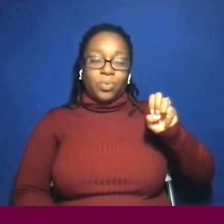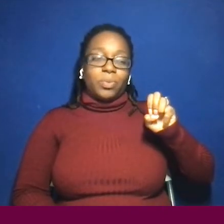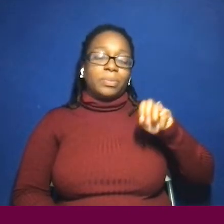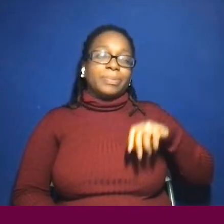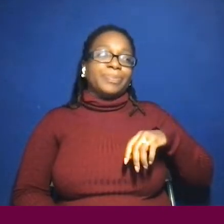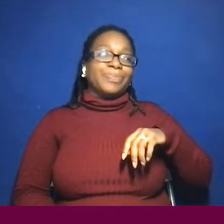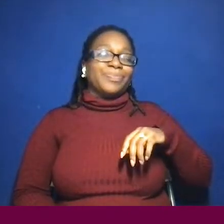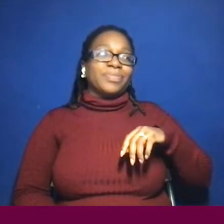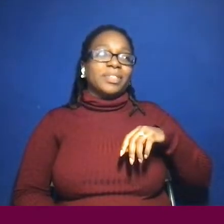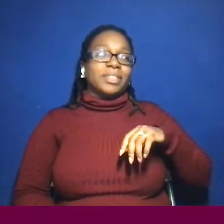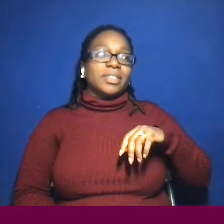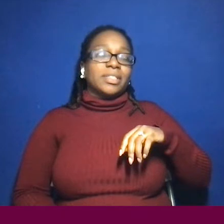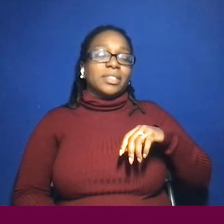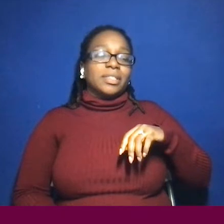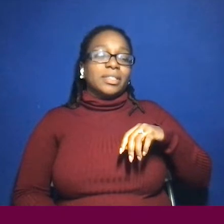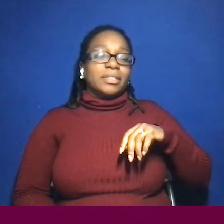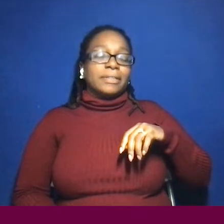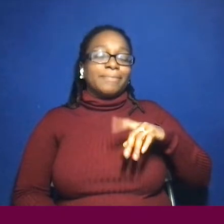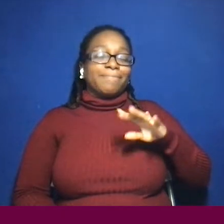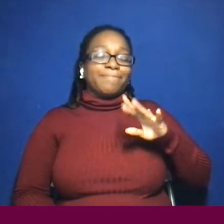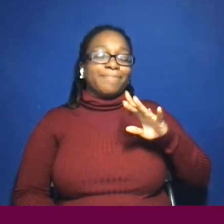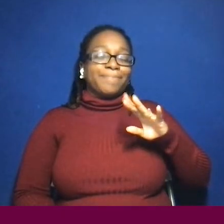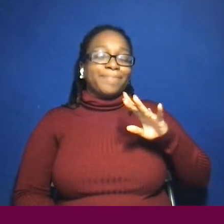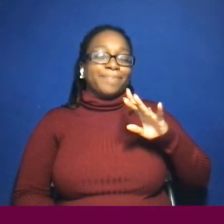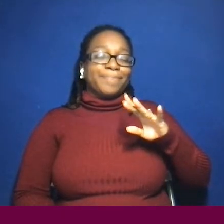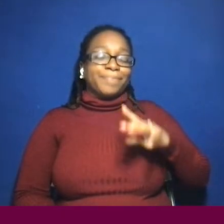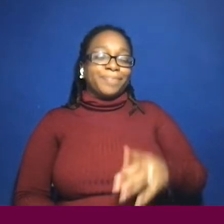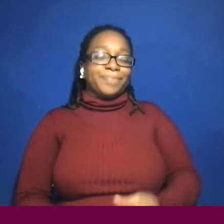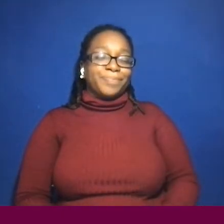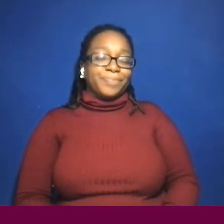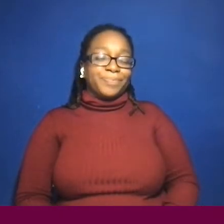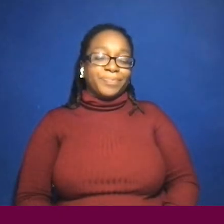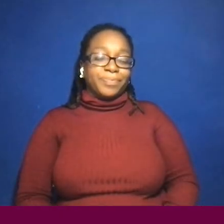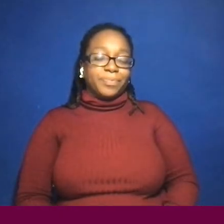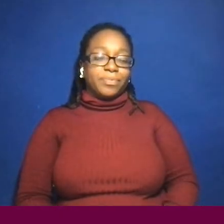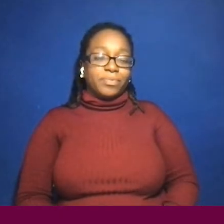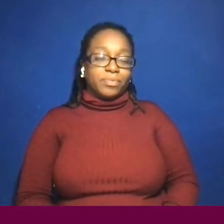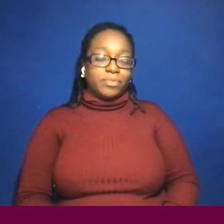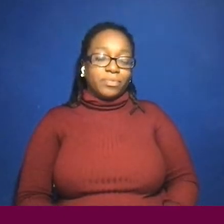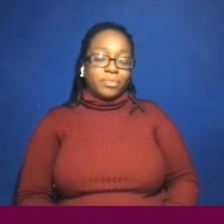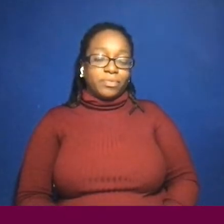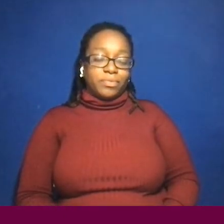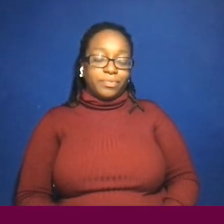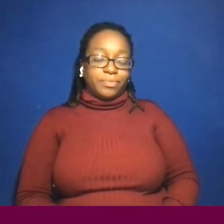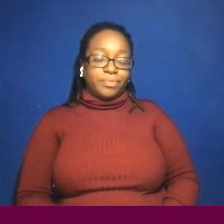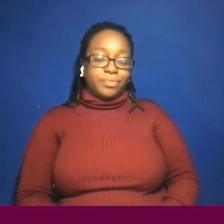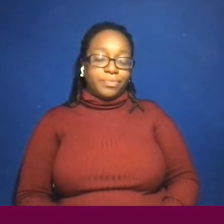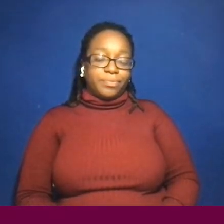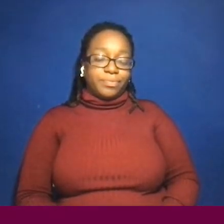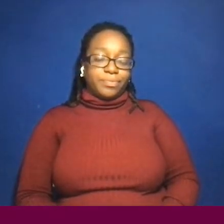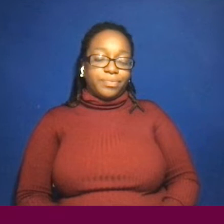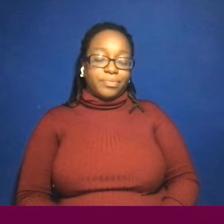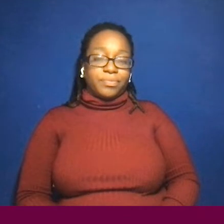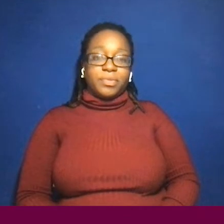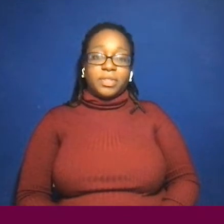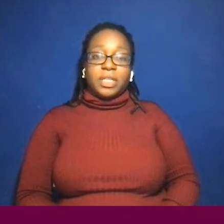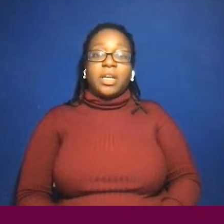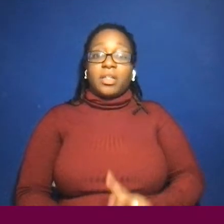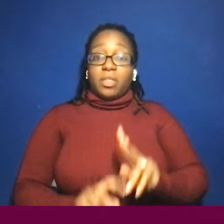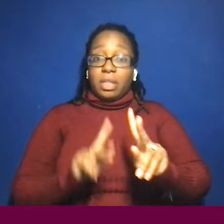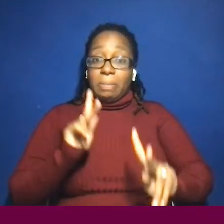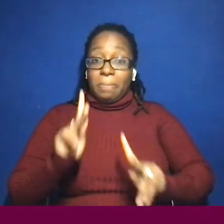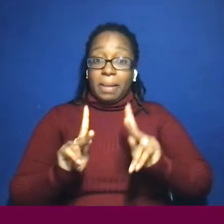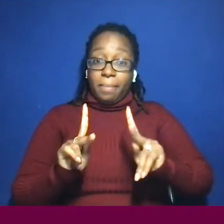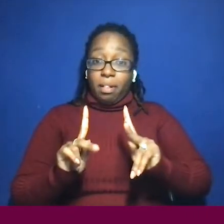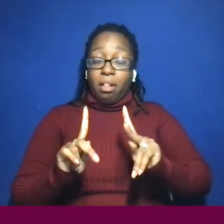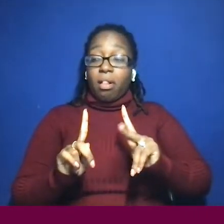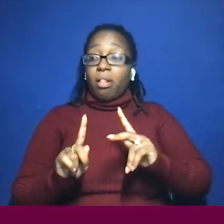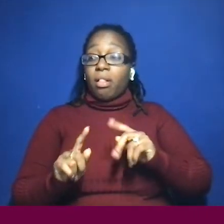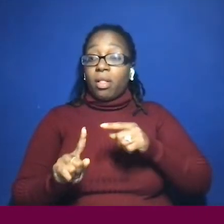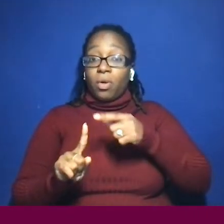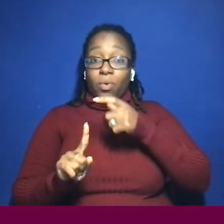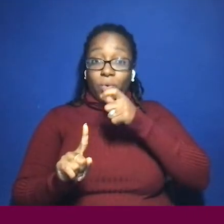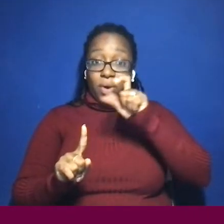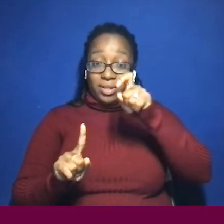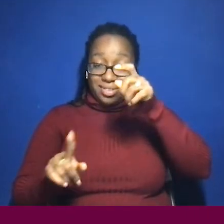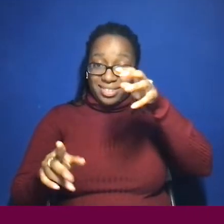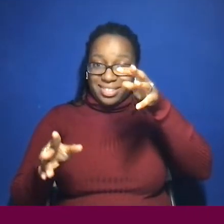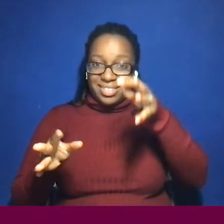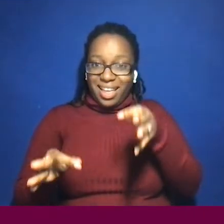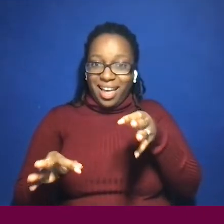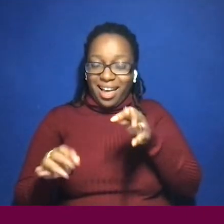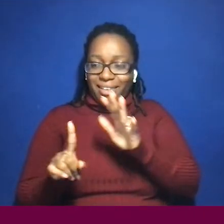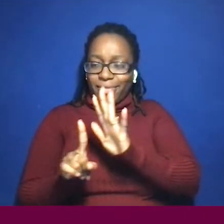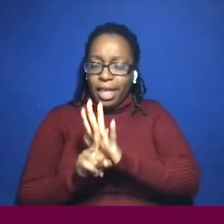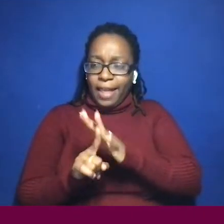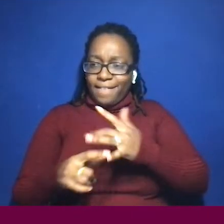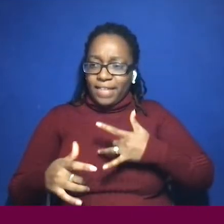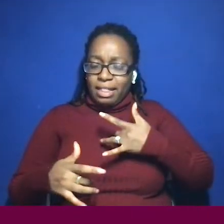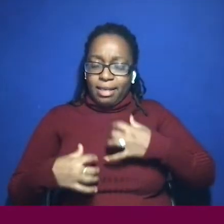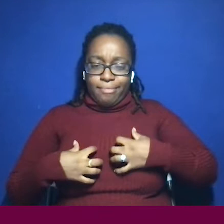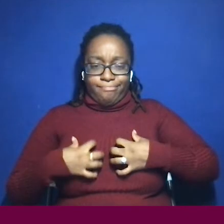the experience of people having to weigh these decisions. I of course come at this